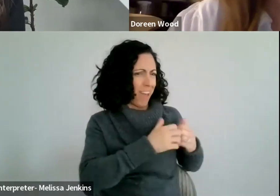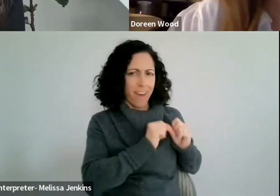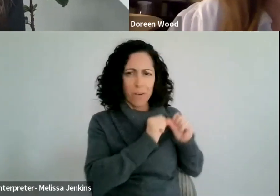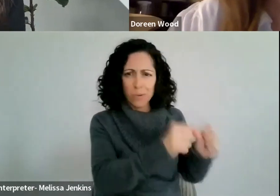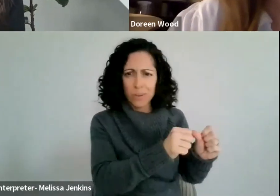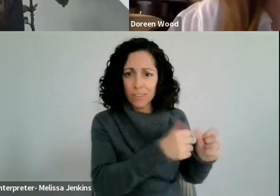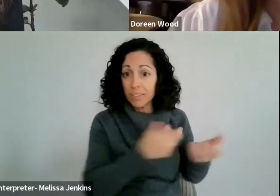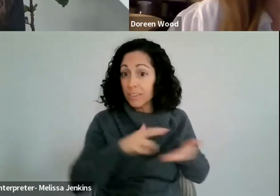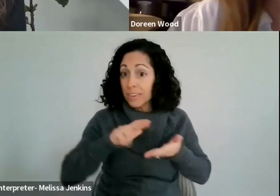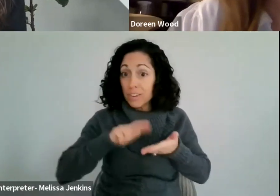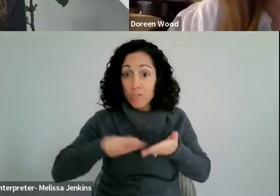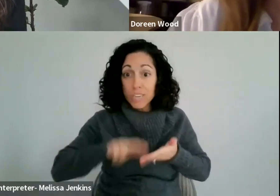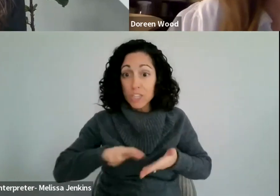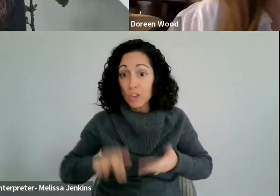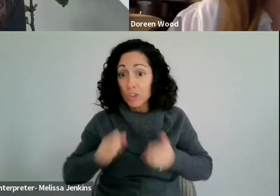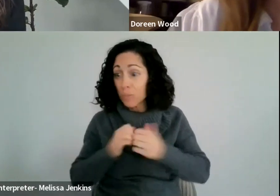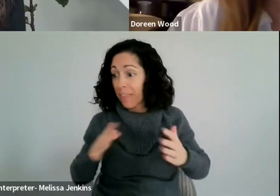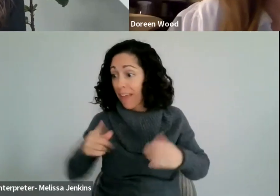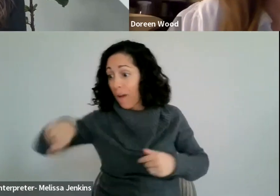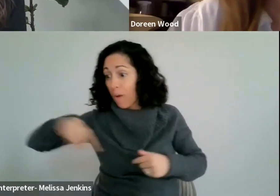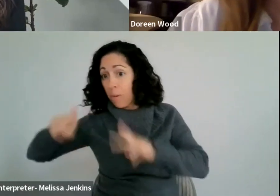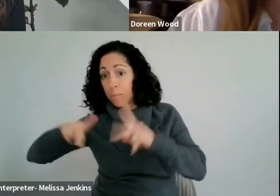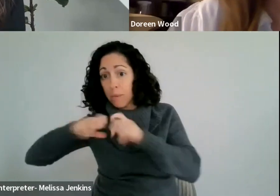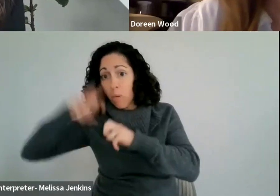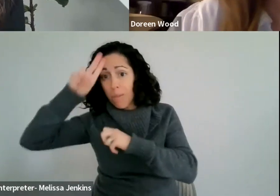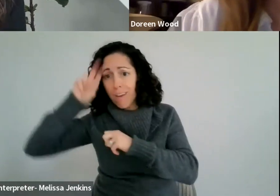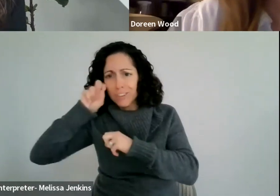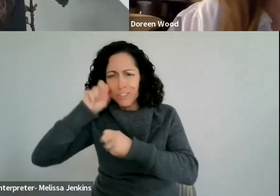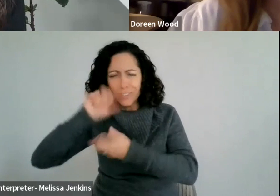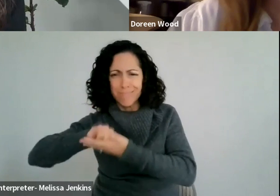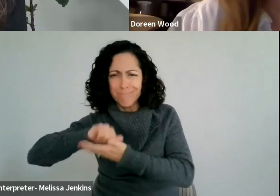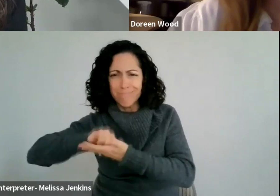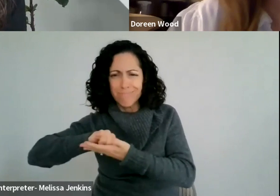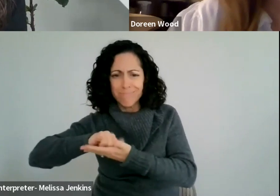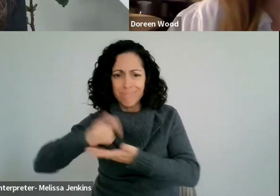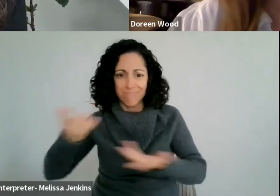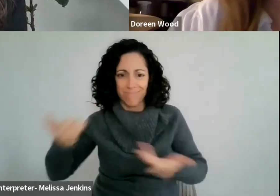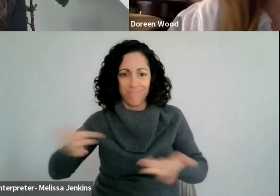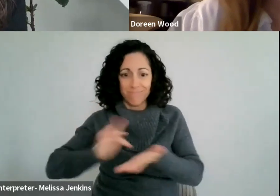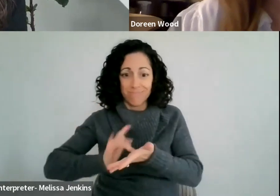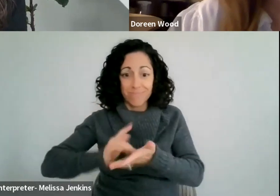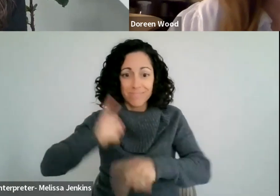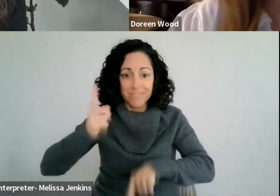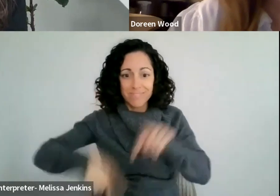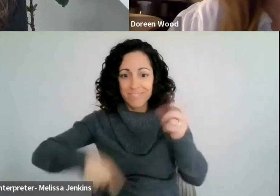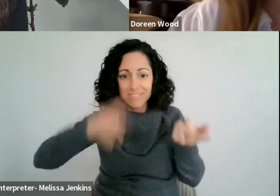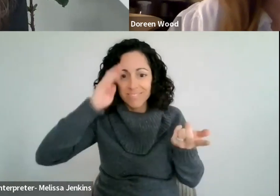Treatments cannot be developed without you. The experts living with Usher syndrome.